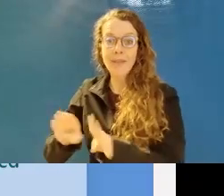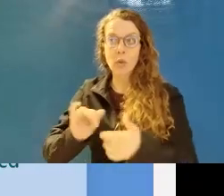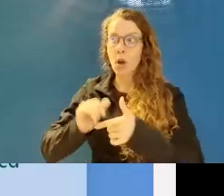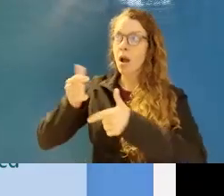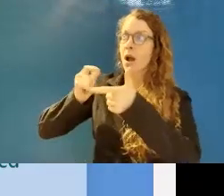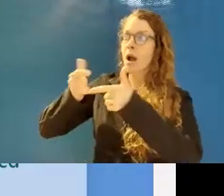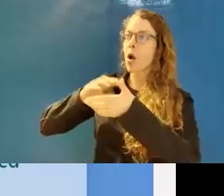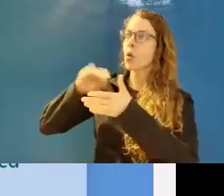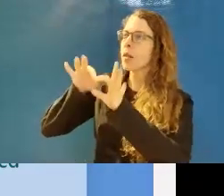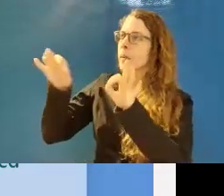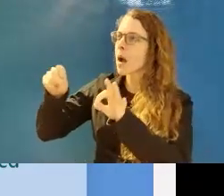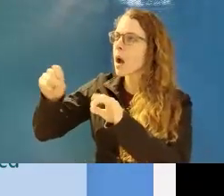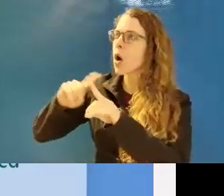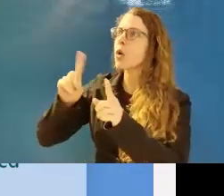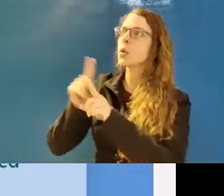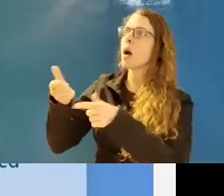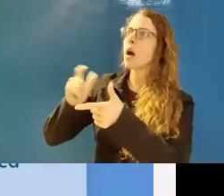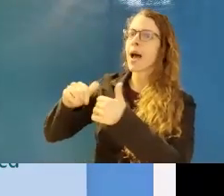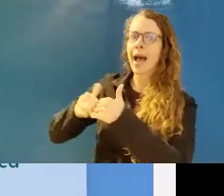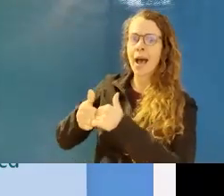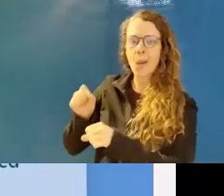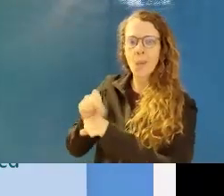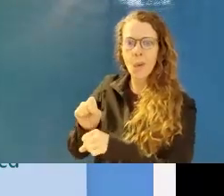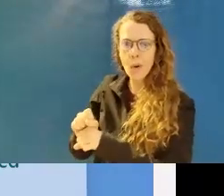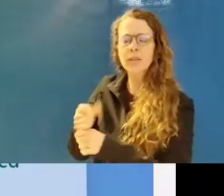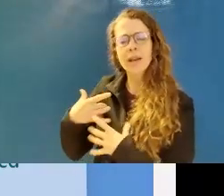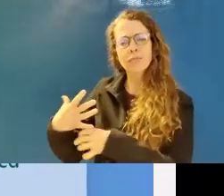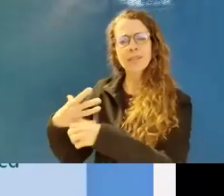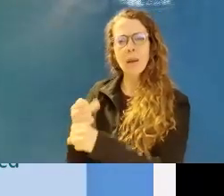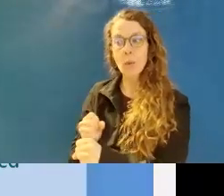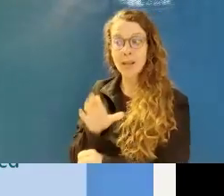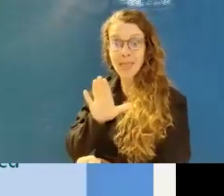So kind of, you know, paraphrasing what the student says, you know, validating